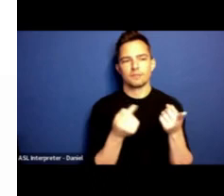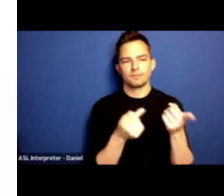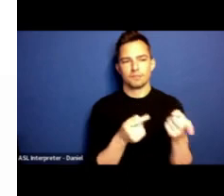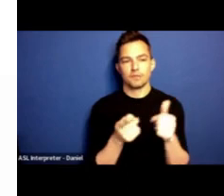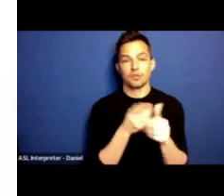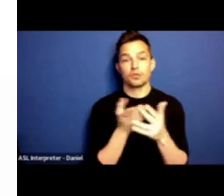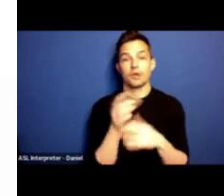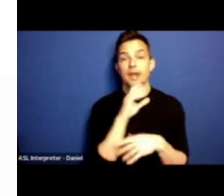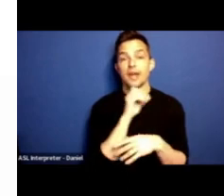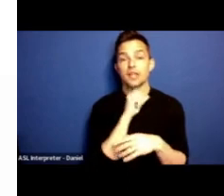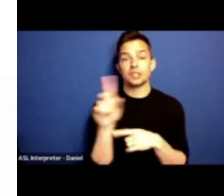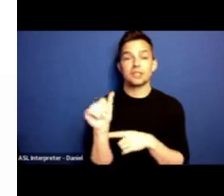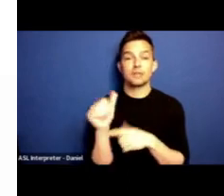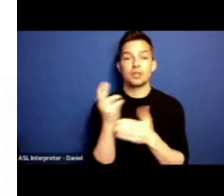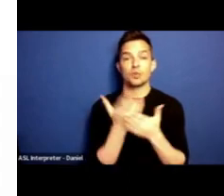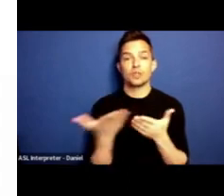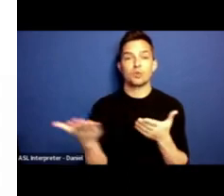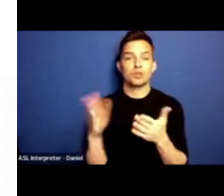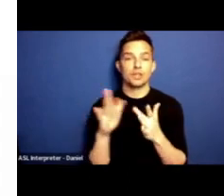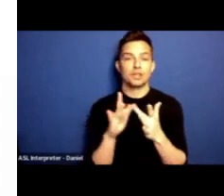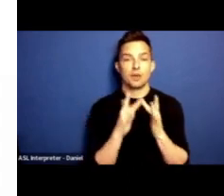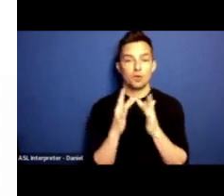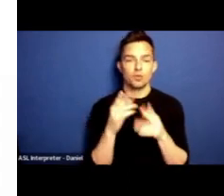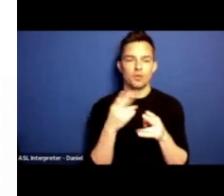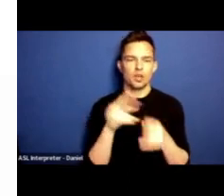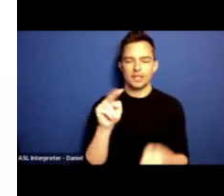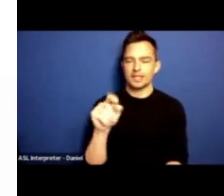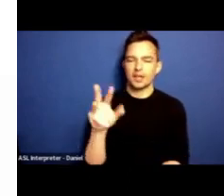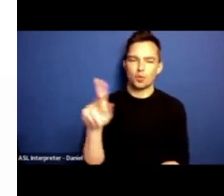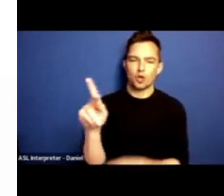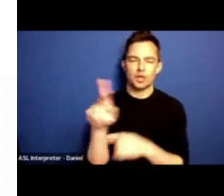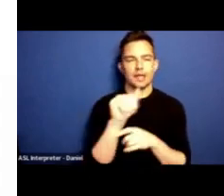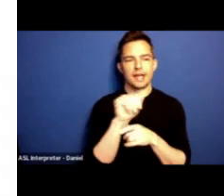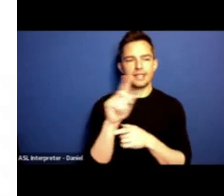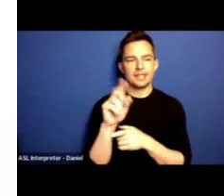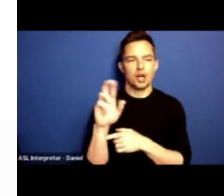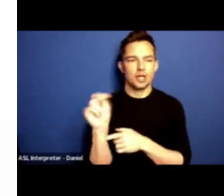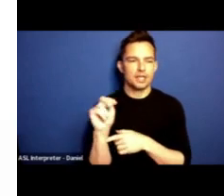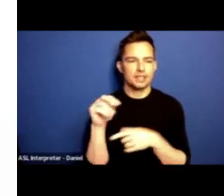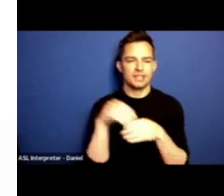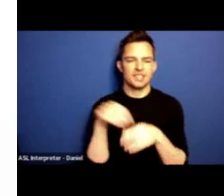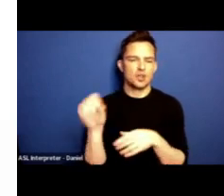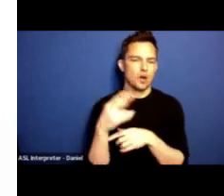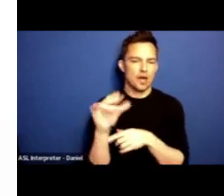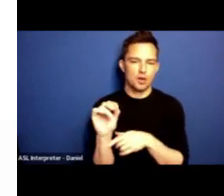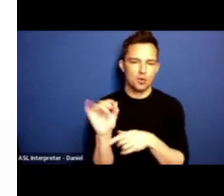Aging and Disability Resource Network, we call it a network and ADR, the APRN, in Ohio, which is primarily our Area